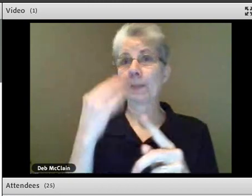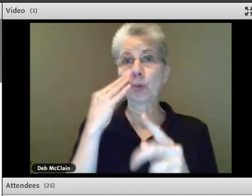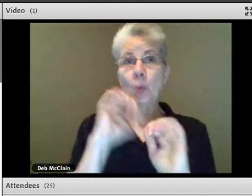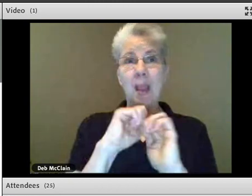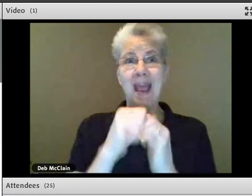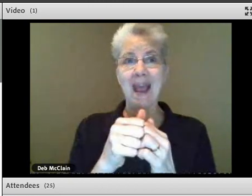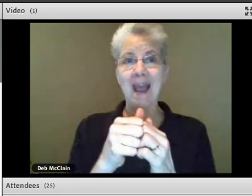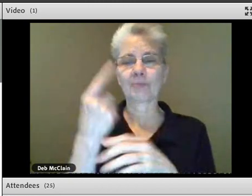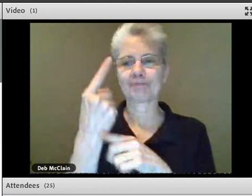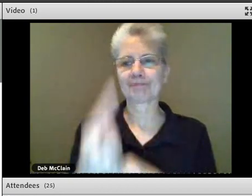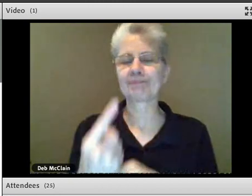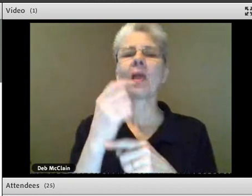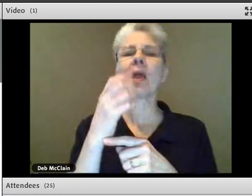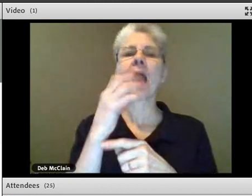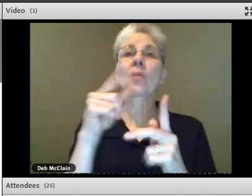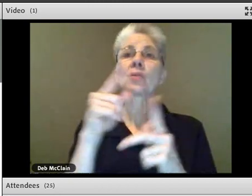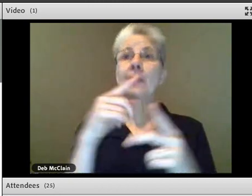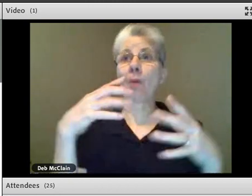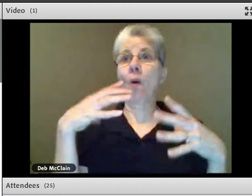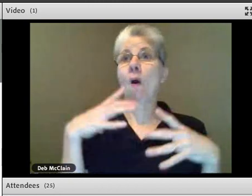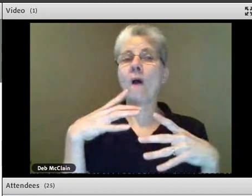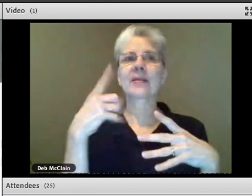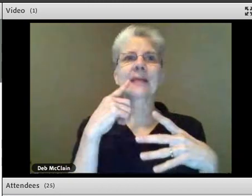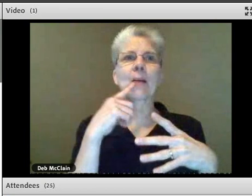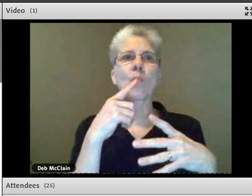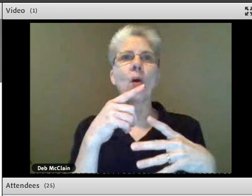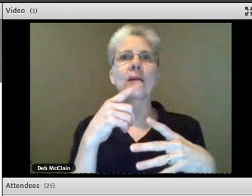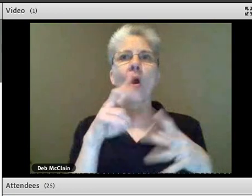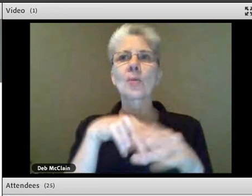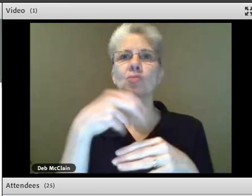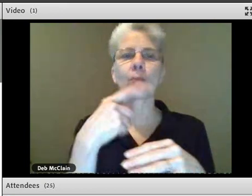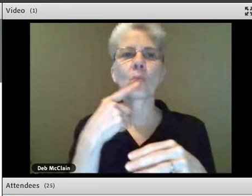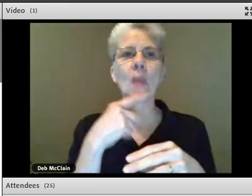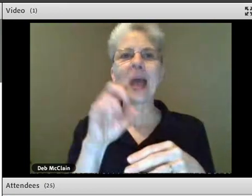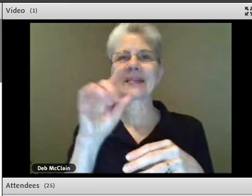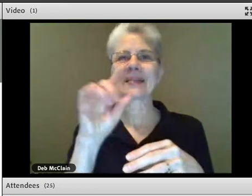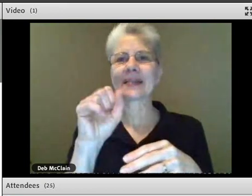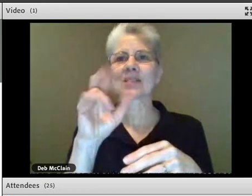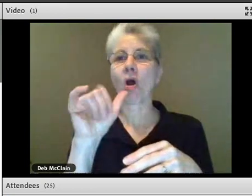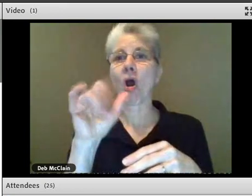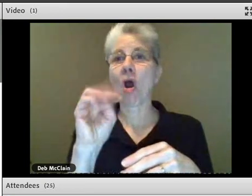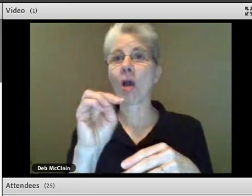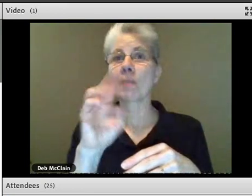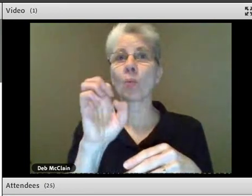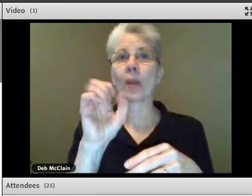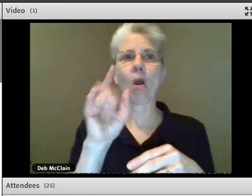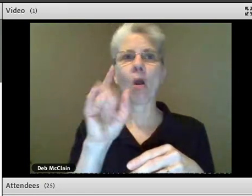and when those two people were out, and some alarm was tripped,and we had to disarm and re-arm, no one knew what to do because it wasn't a process